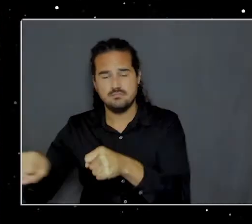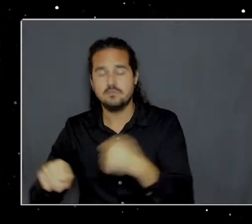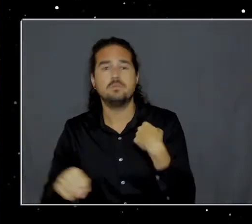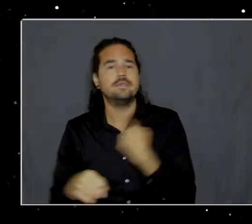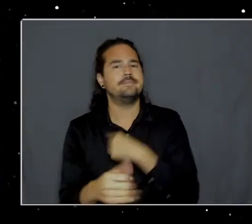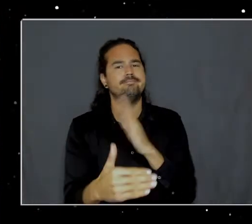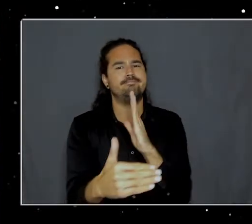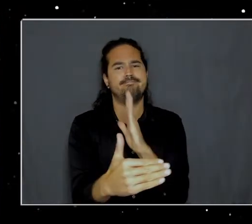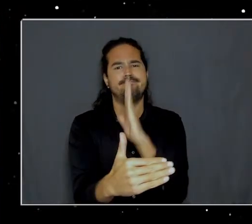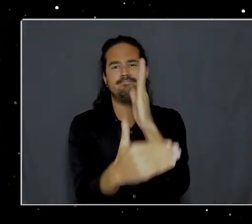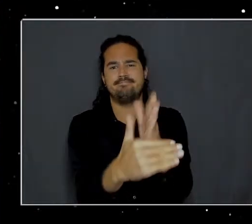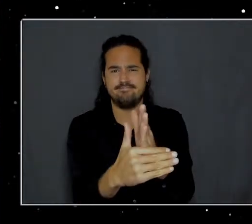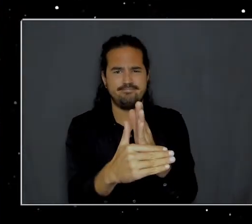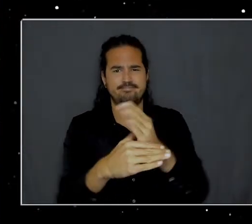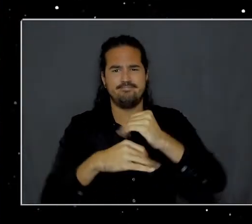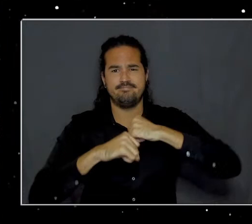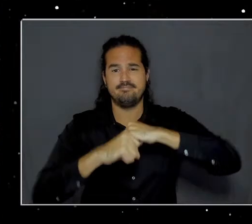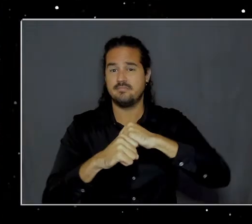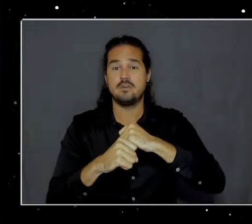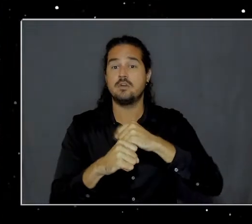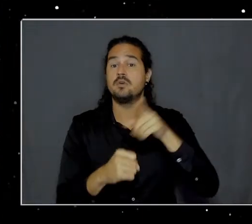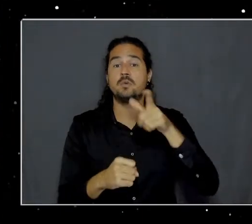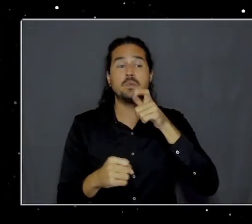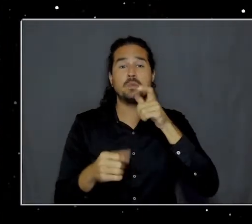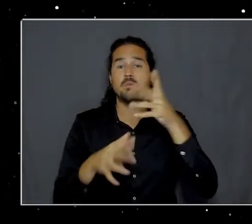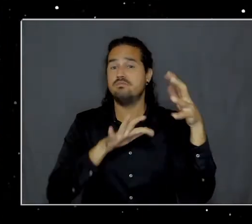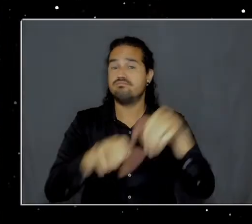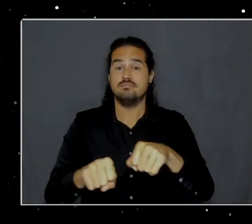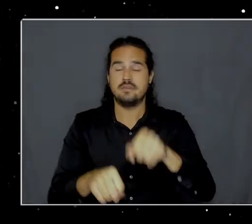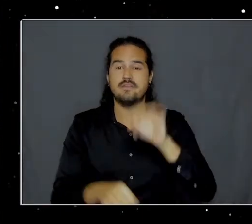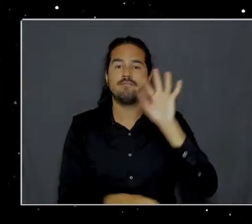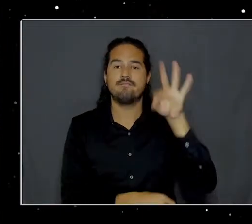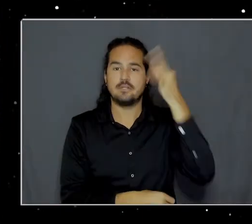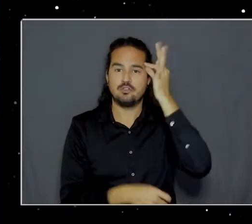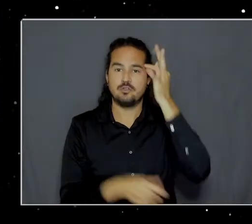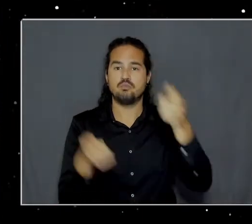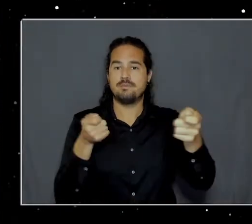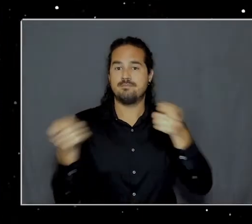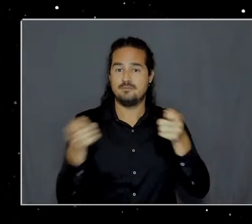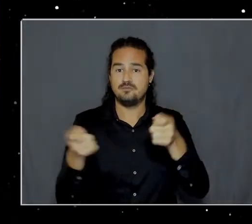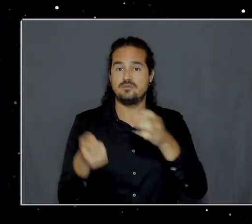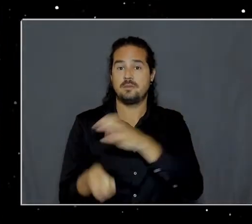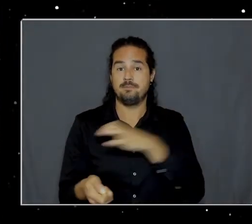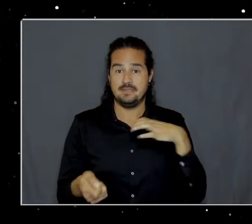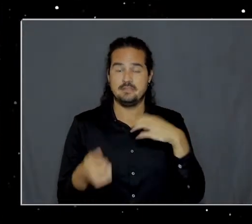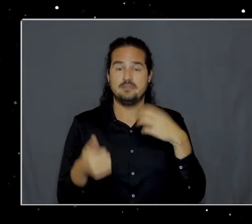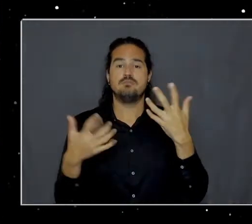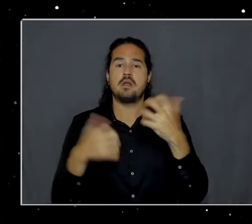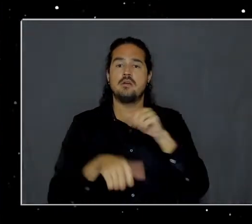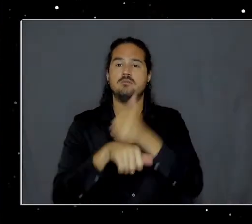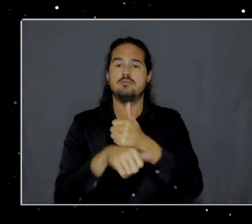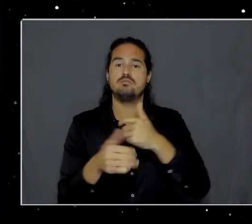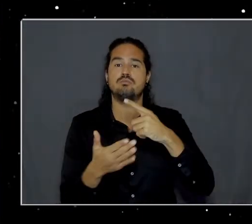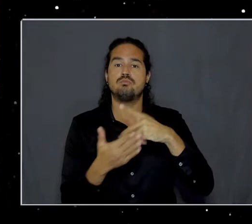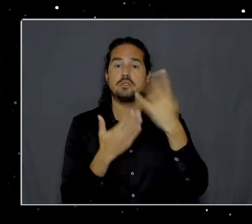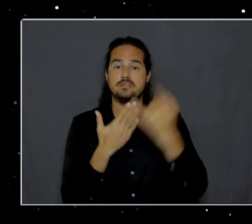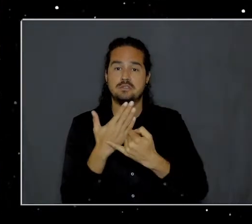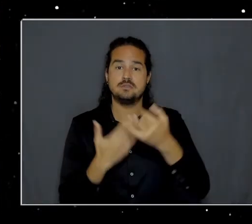ENERGY REGULATORY COMMISSION, PROJECT 24 93 TO STOP THE